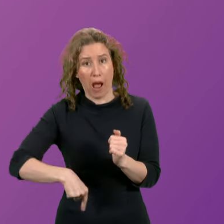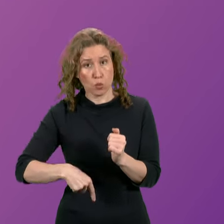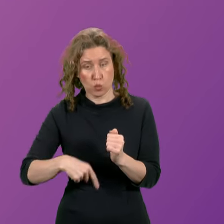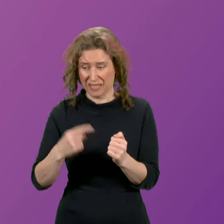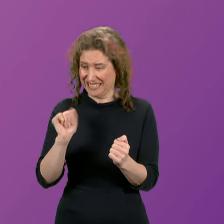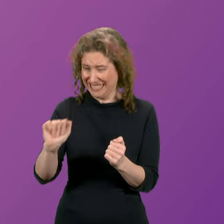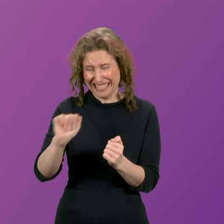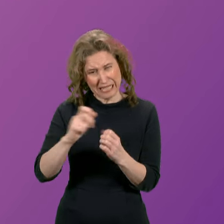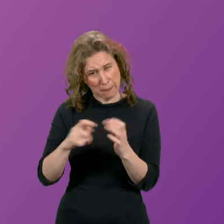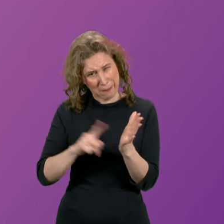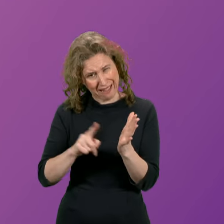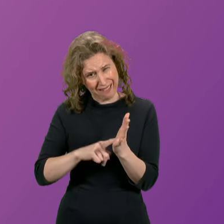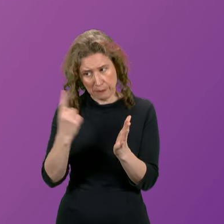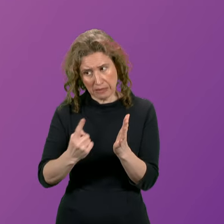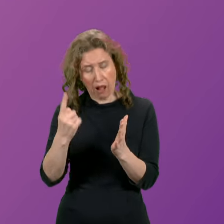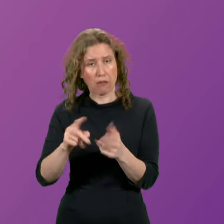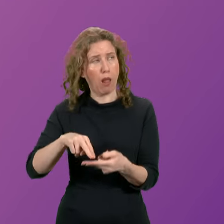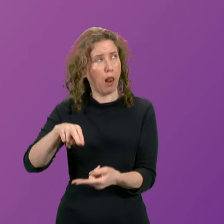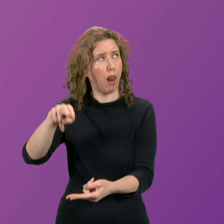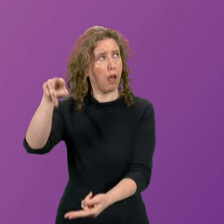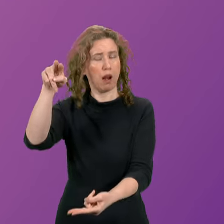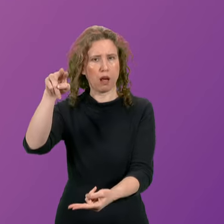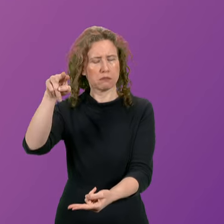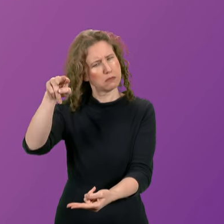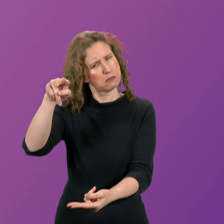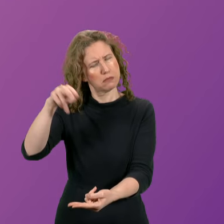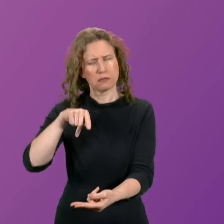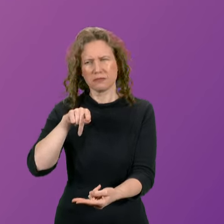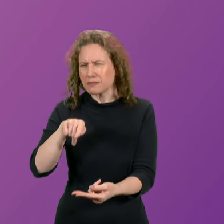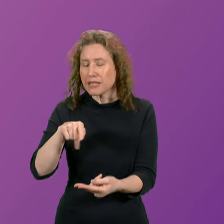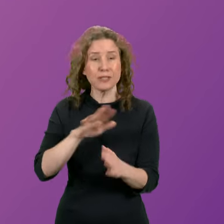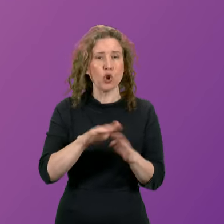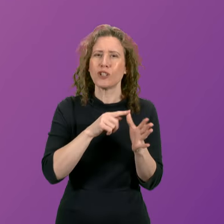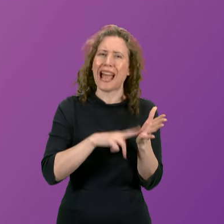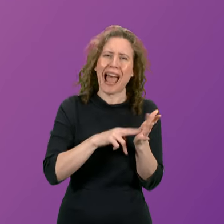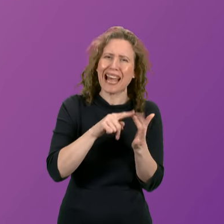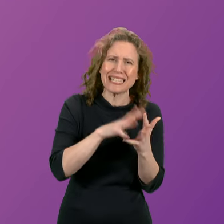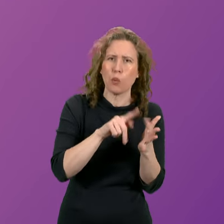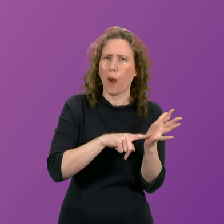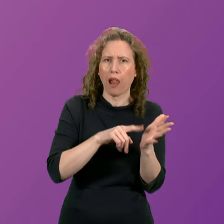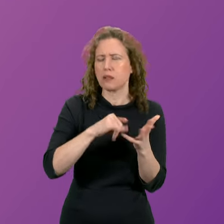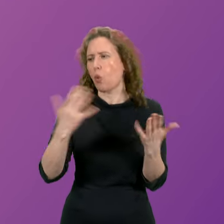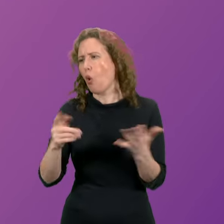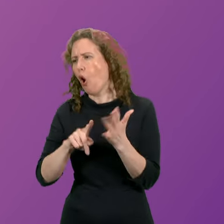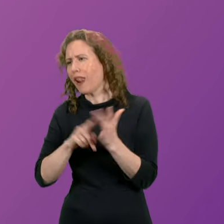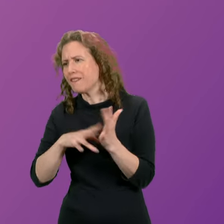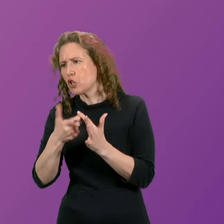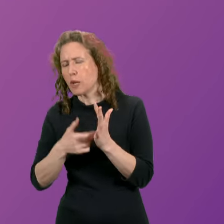that he had racked up. It was not Annie Wells, Oliver Mundell, Martin Whitfield,